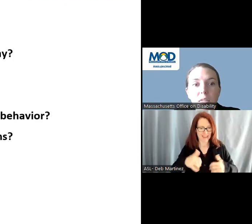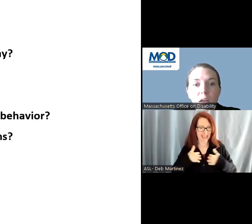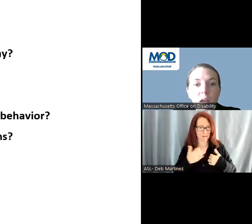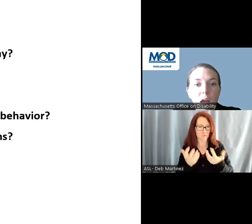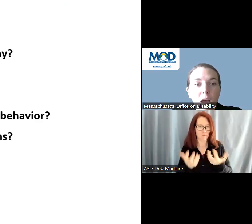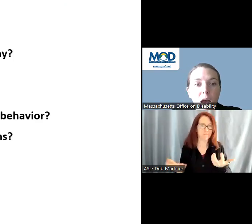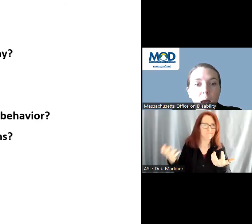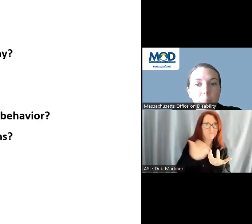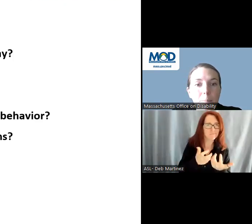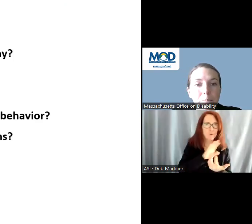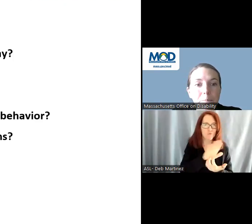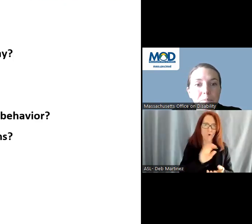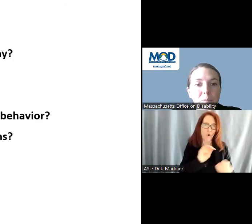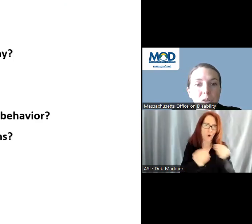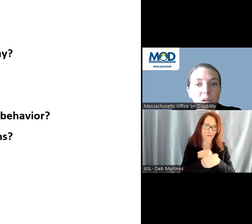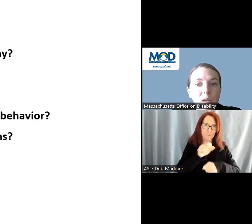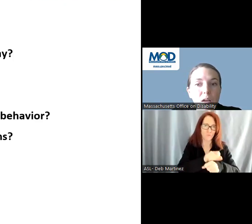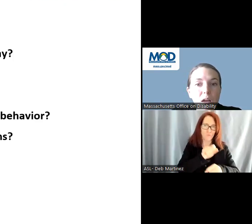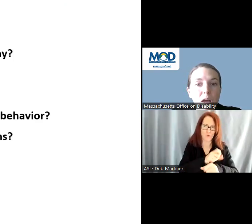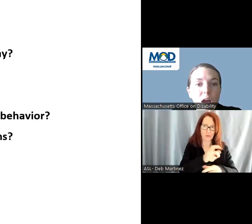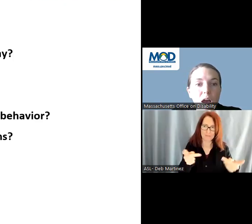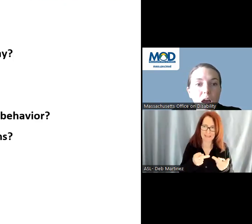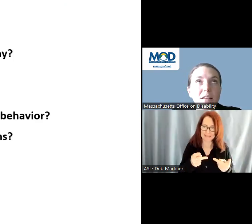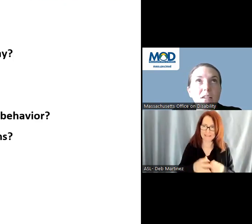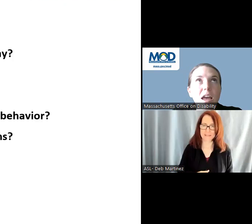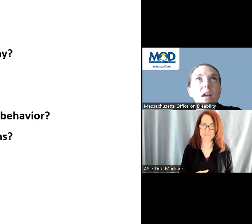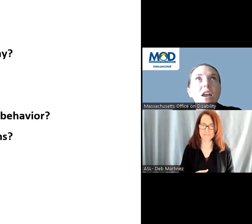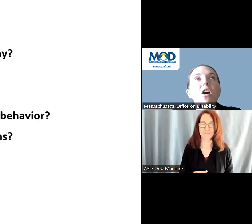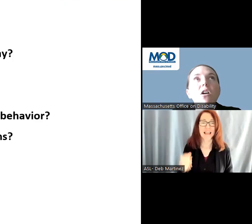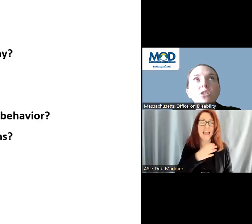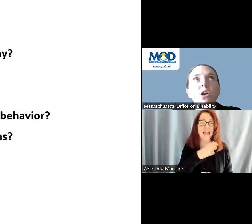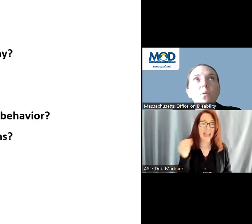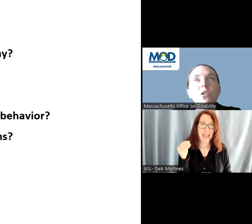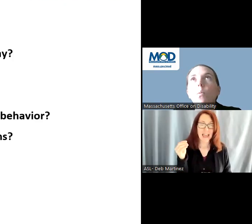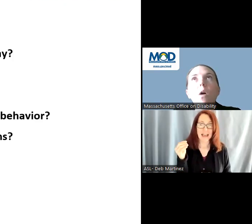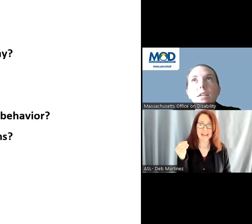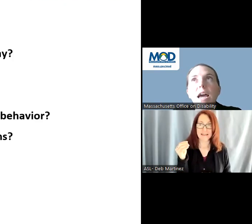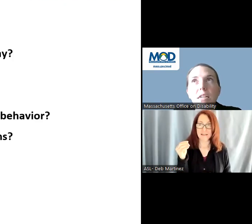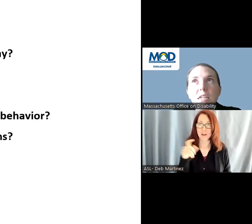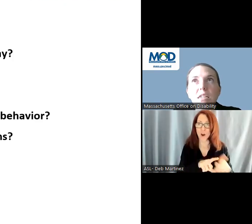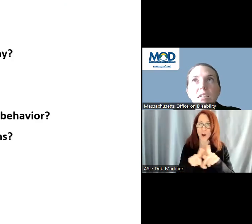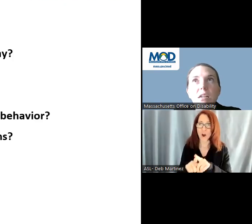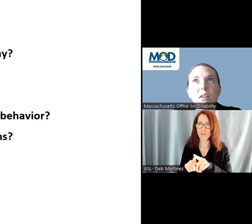those are all things that you really need to ask the employee so that you get an understanding of how this animal is going to fit in the workplace um and and and also you know what techniques the